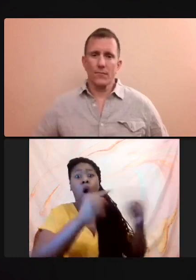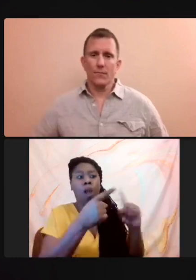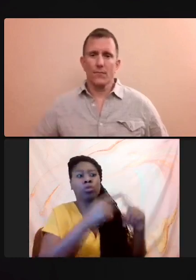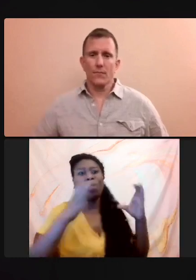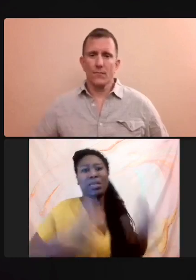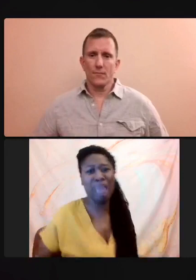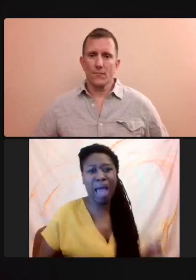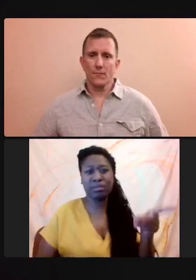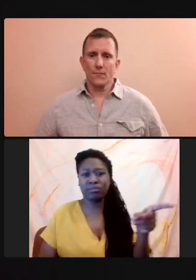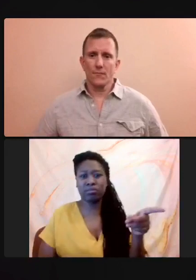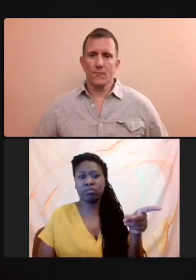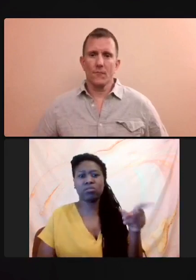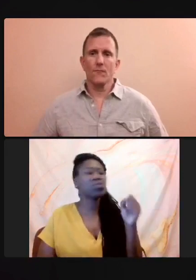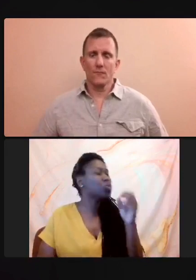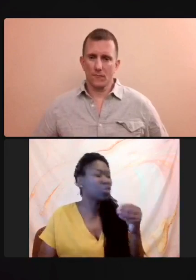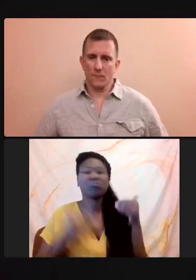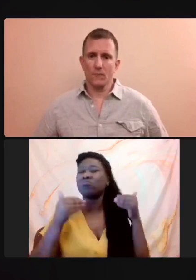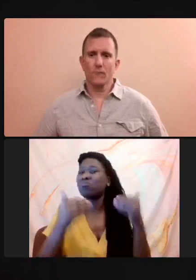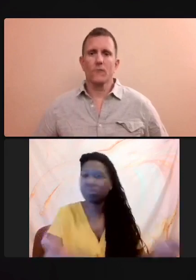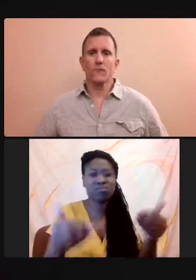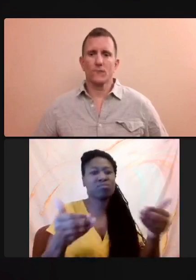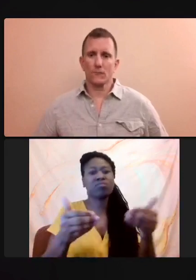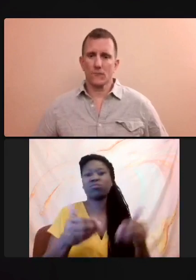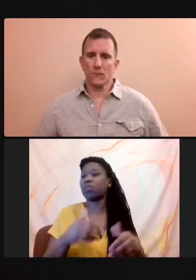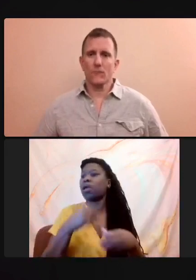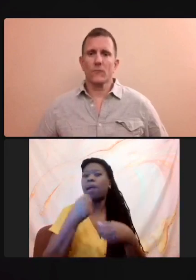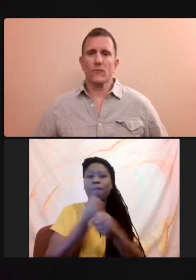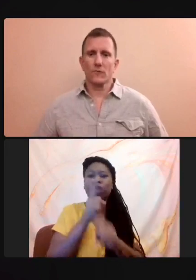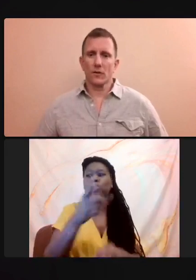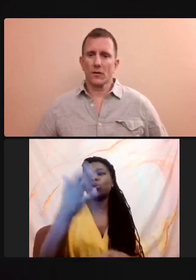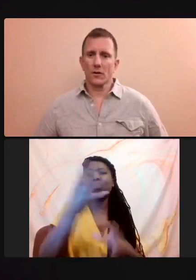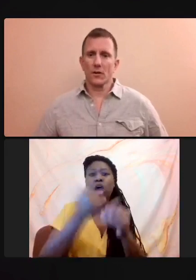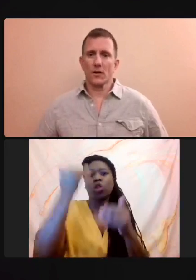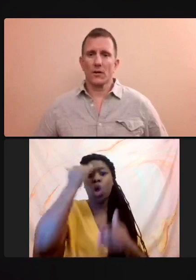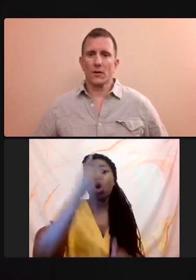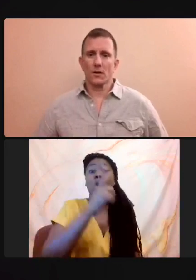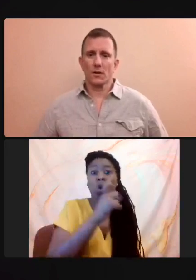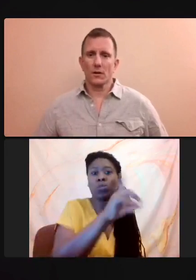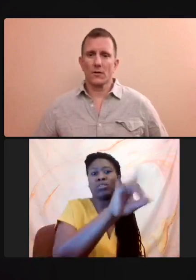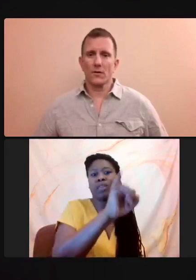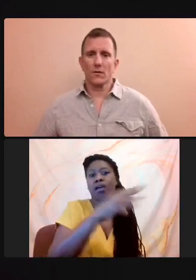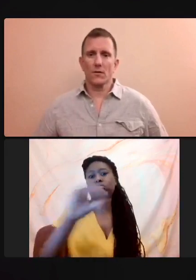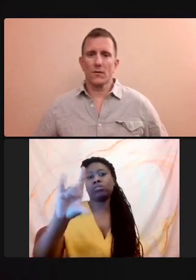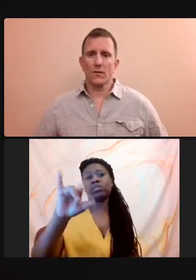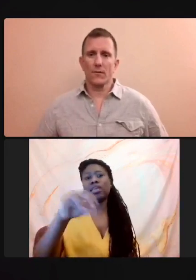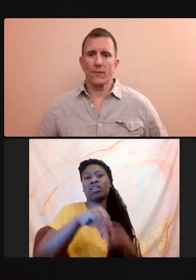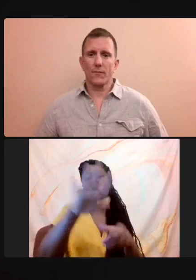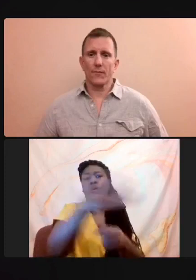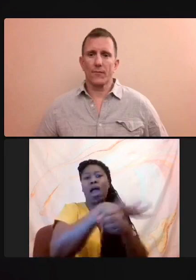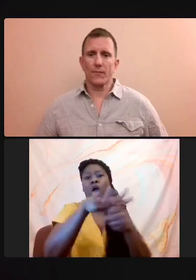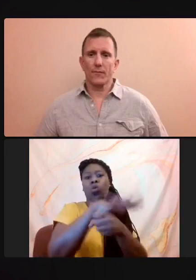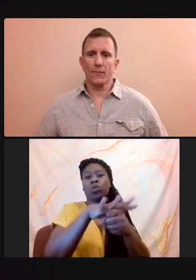and we also see that along the lines of see the eyes and deaf interpreters rights, we see deaf interpreters.